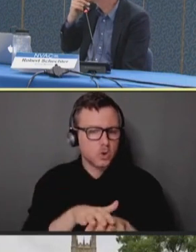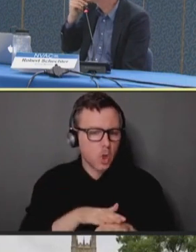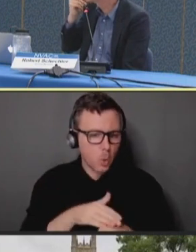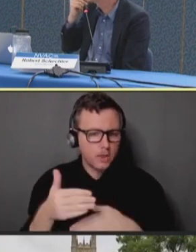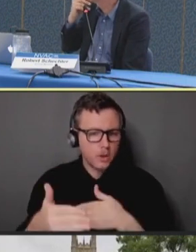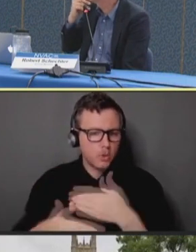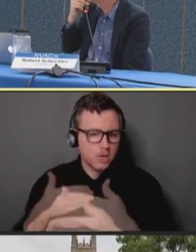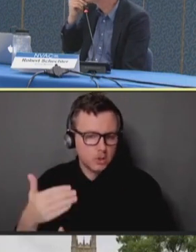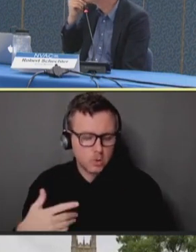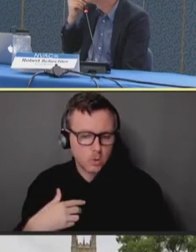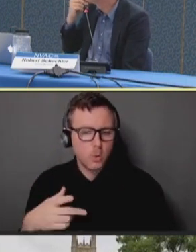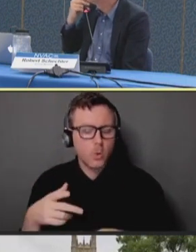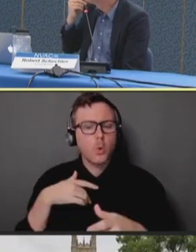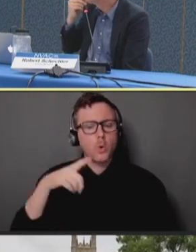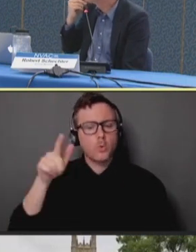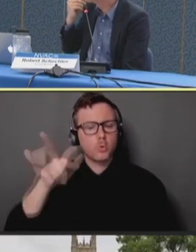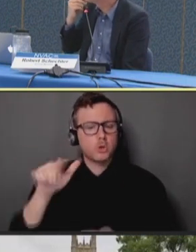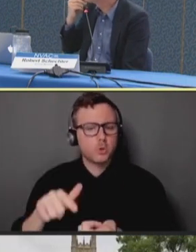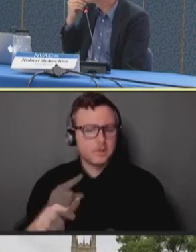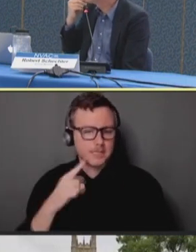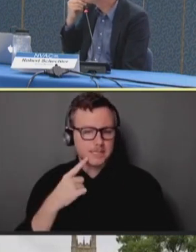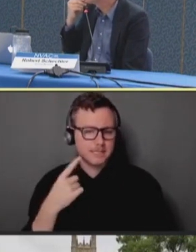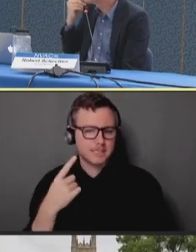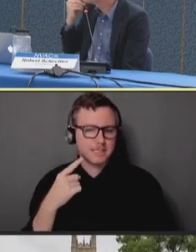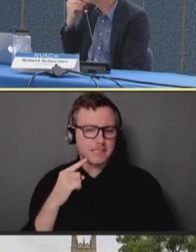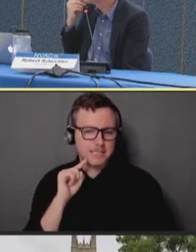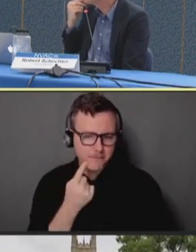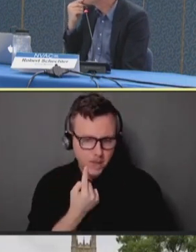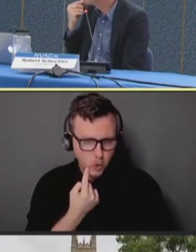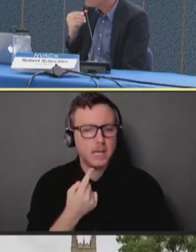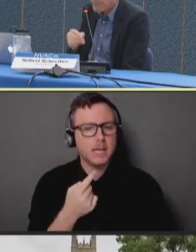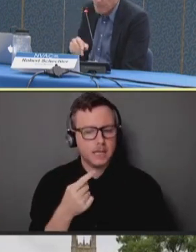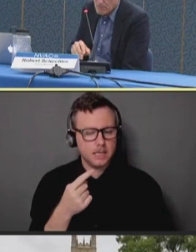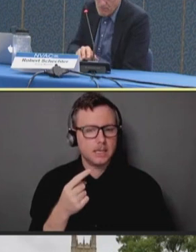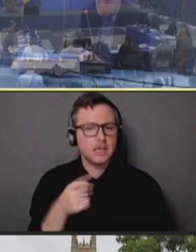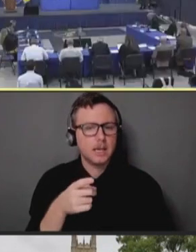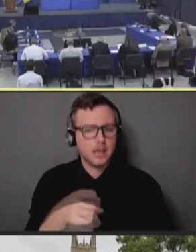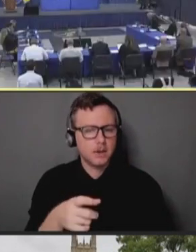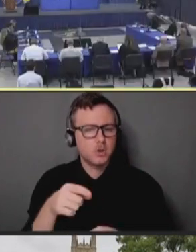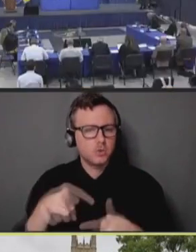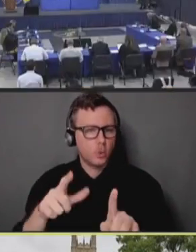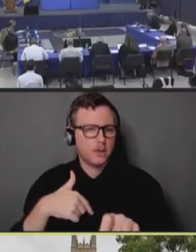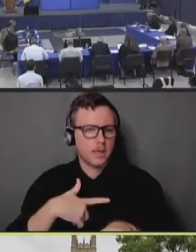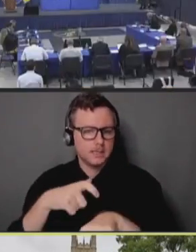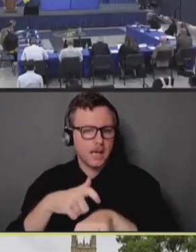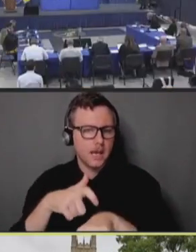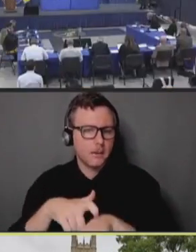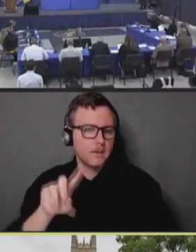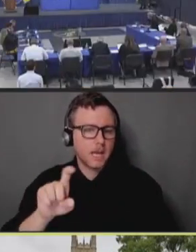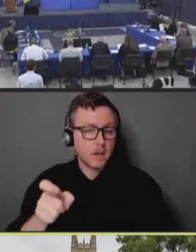severity by immunization at time of diagnosis. Svetlana Ukraintseva: Yeah.